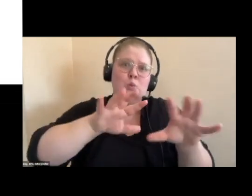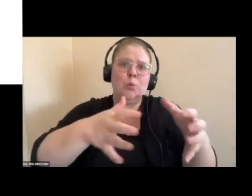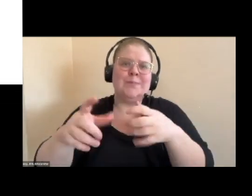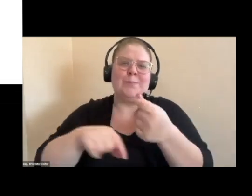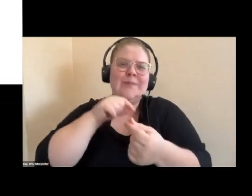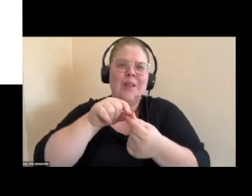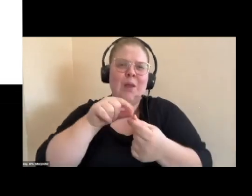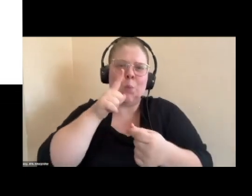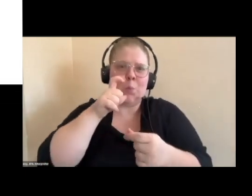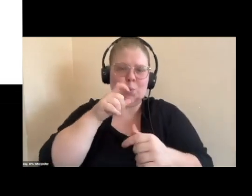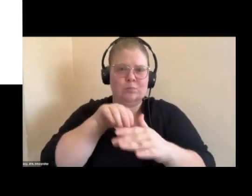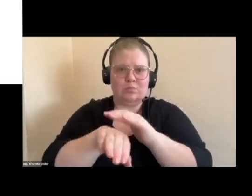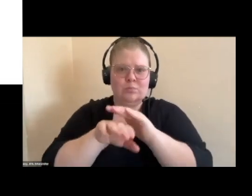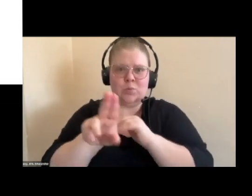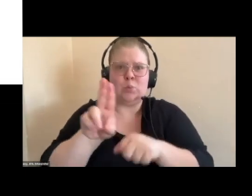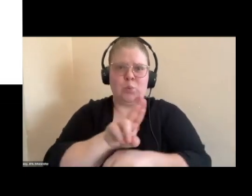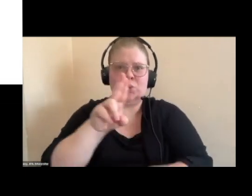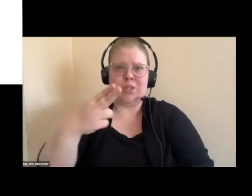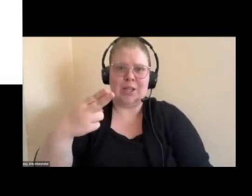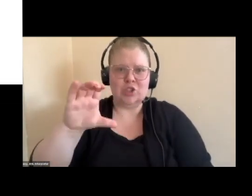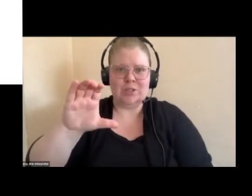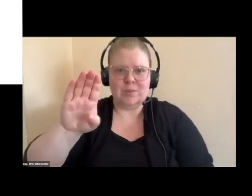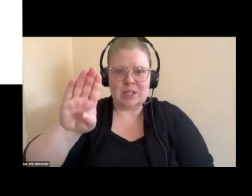Our first study looks at